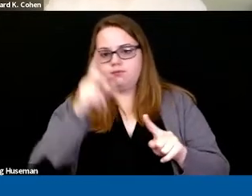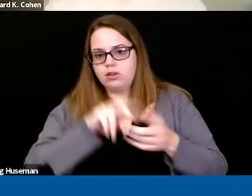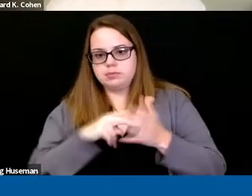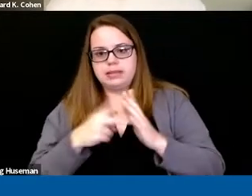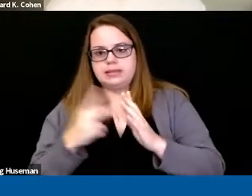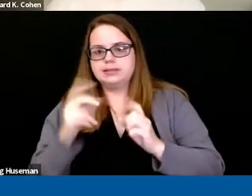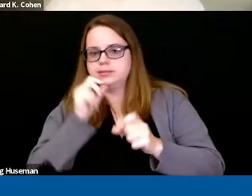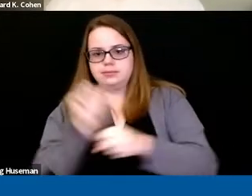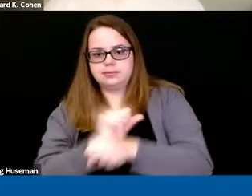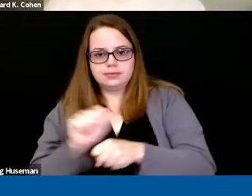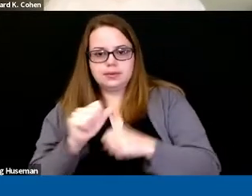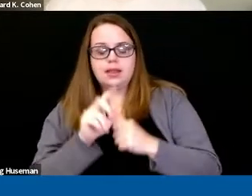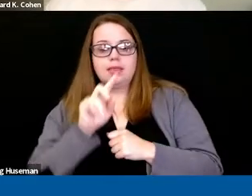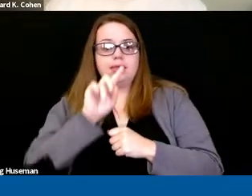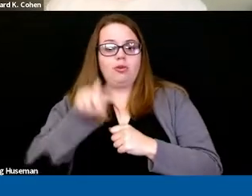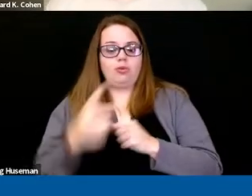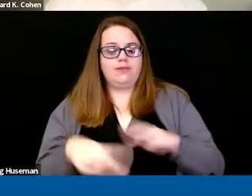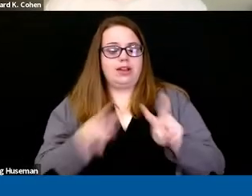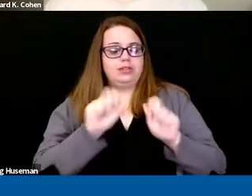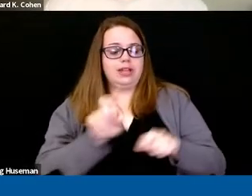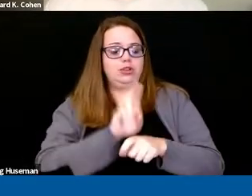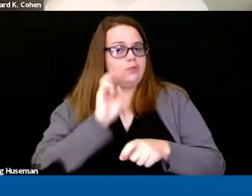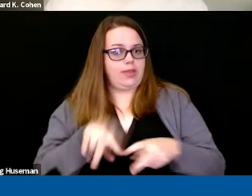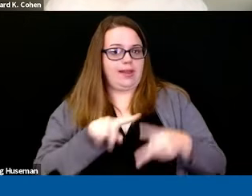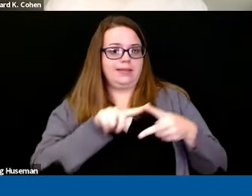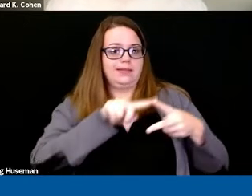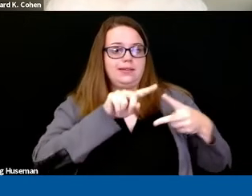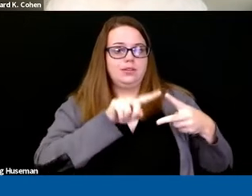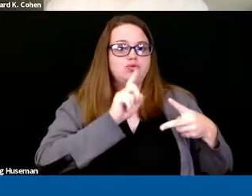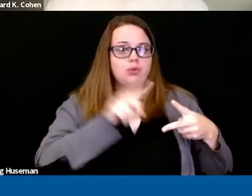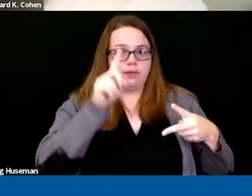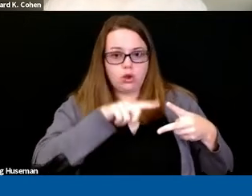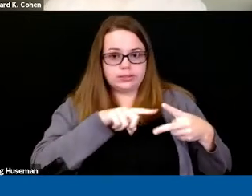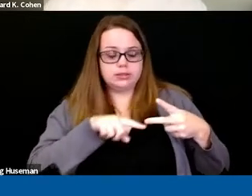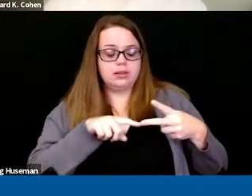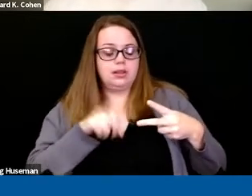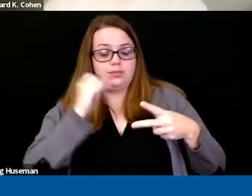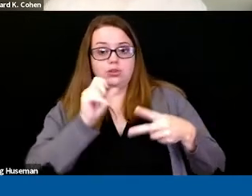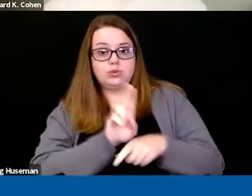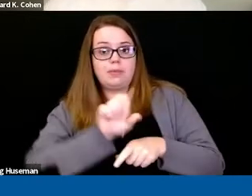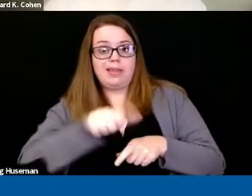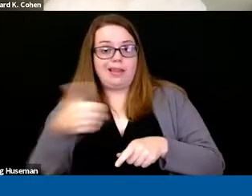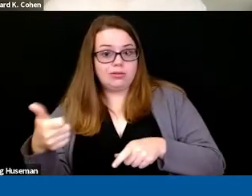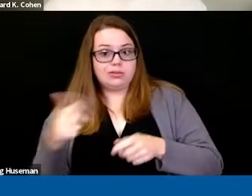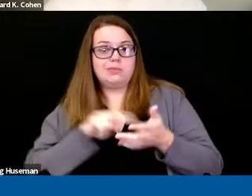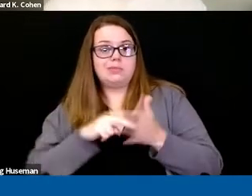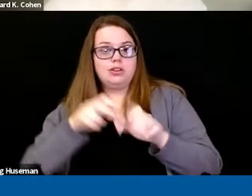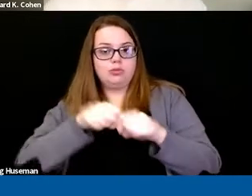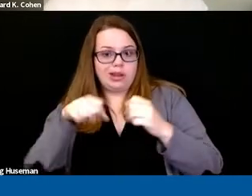These are the only values that you can use for this state. If you use something other than the values listed here, you're breaking accessibility.